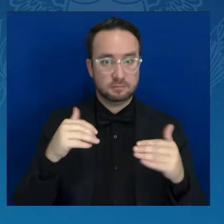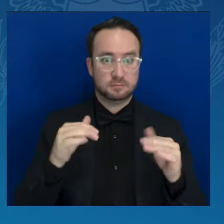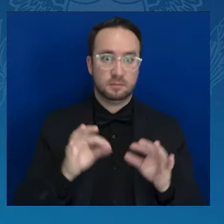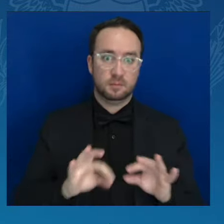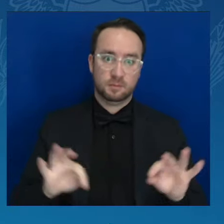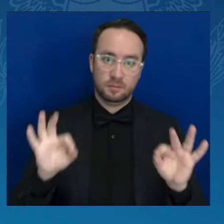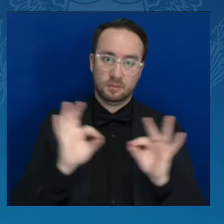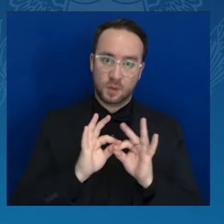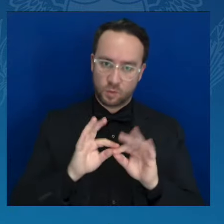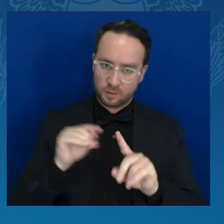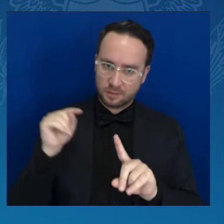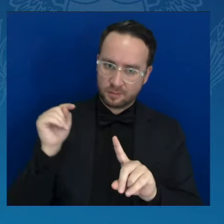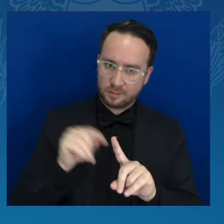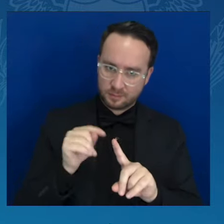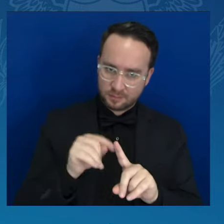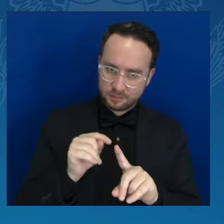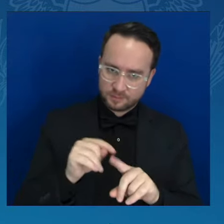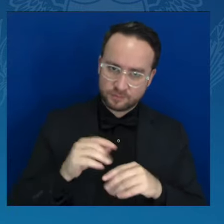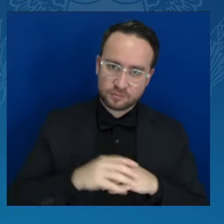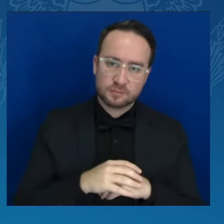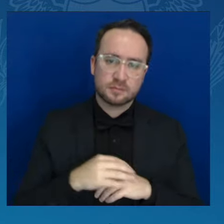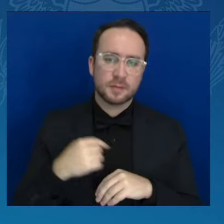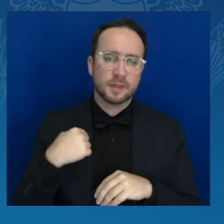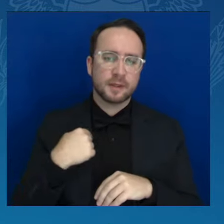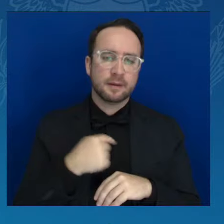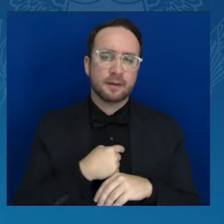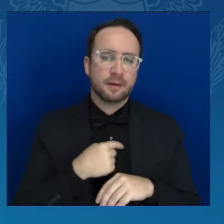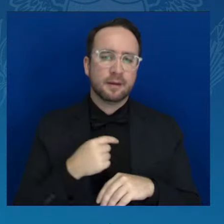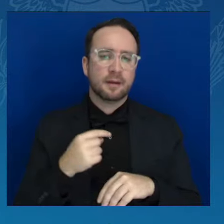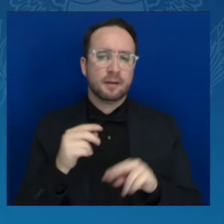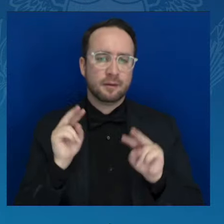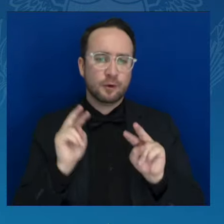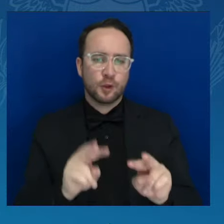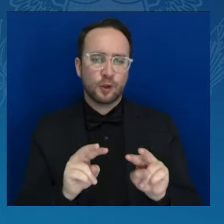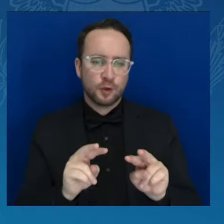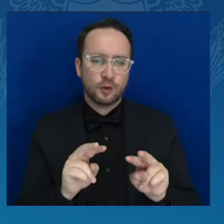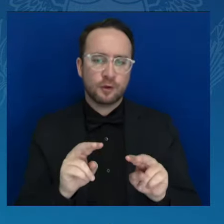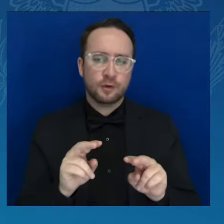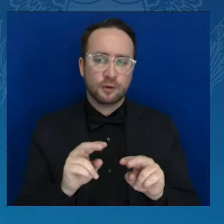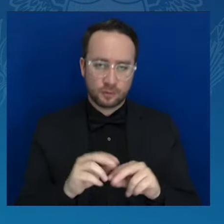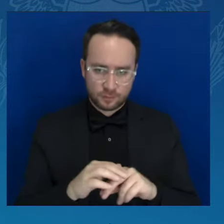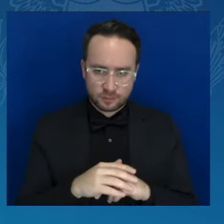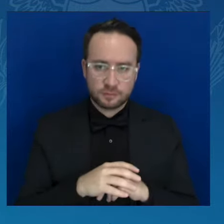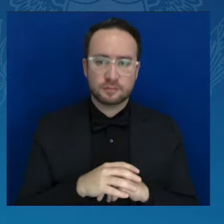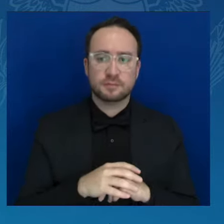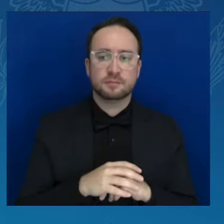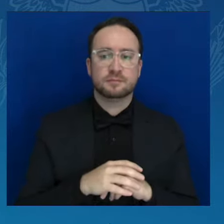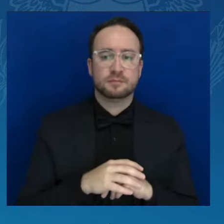on how you see the current threat environment, including the issue of cyber threats to all of these capabilities.